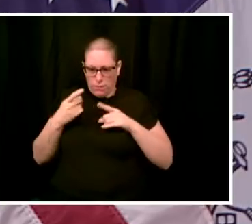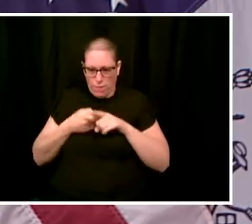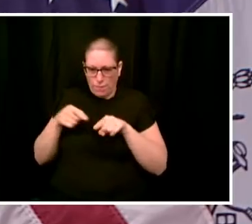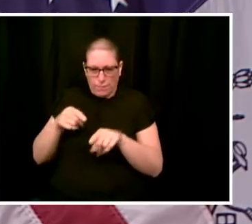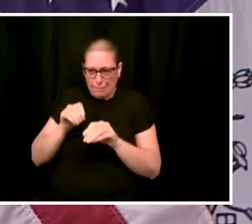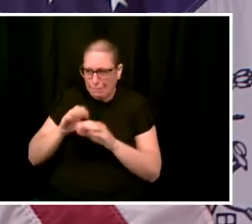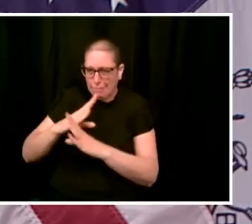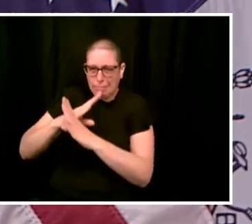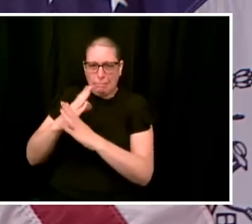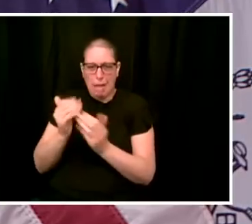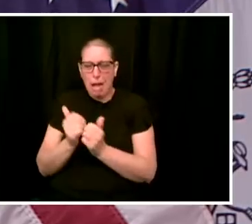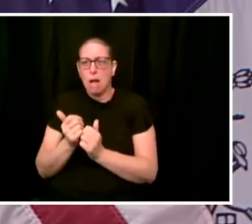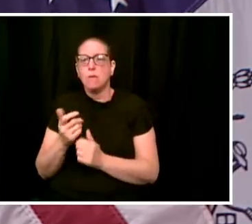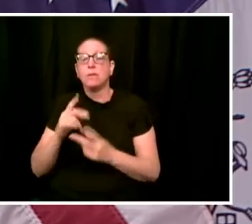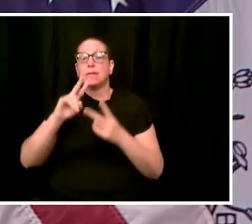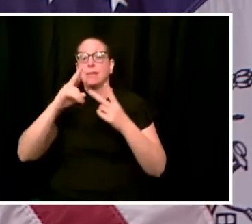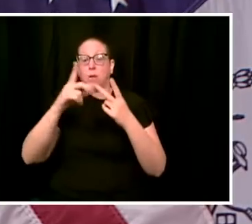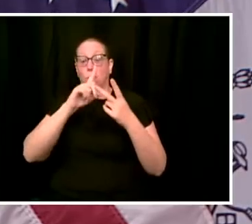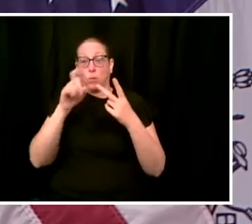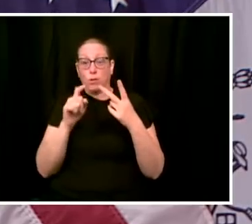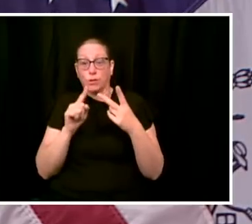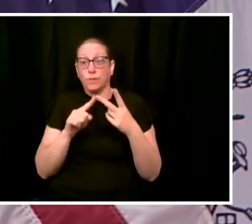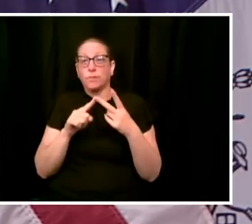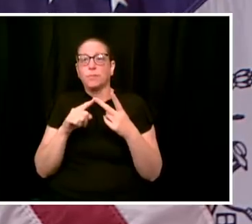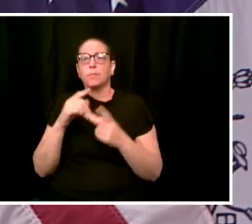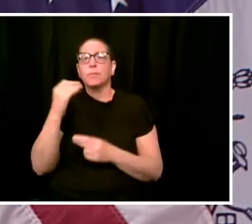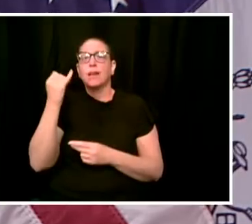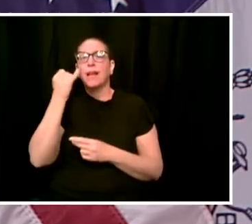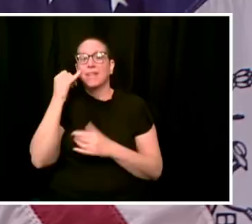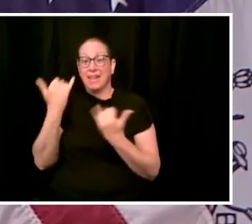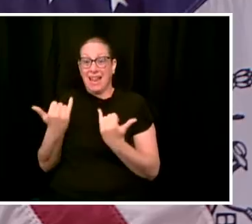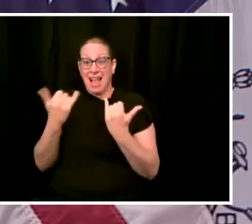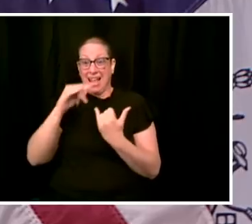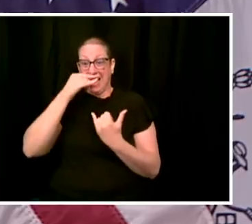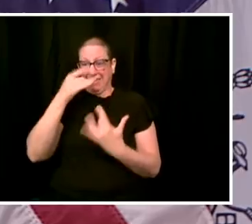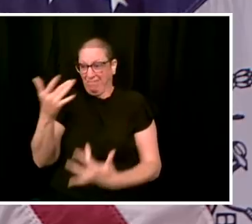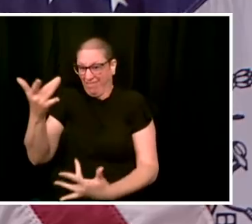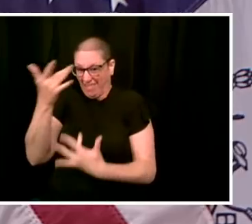KETA BIN TO CONSIDERATION AS PART OF A POSSIBLE REOPENINGF O